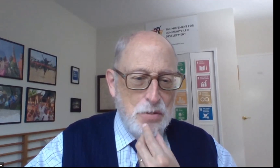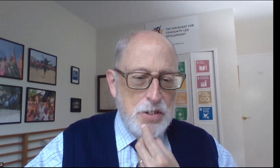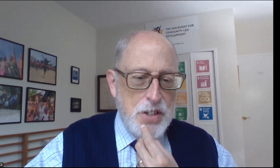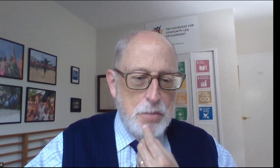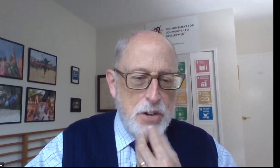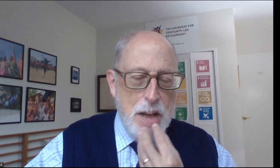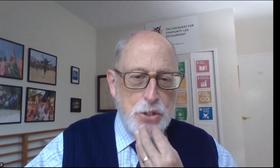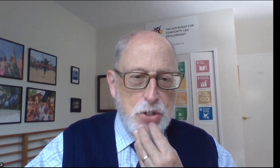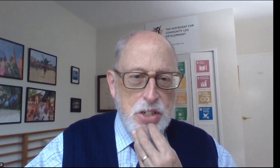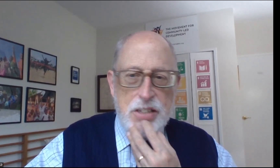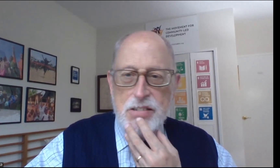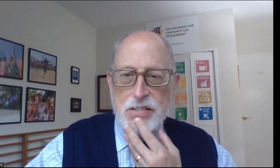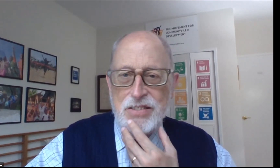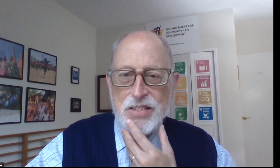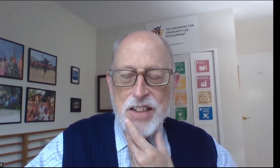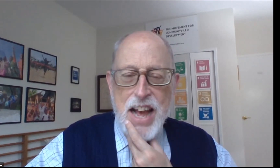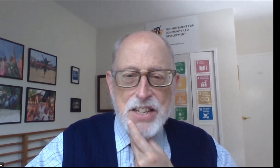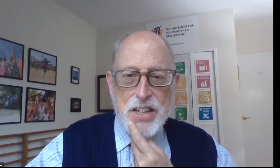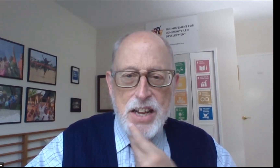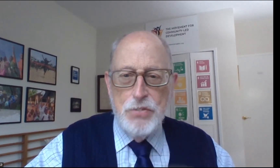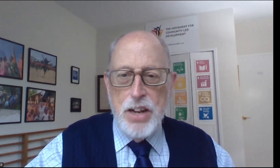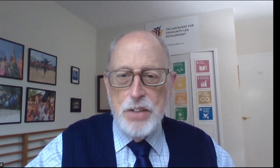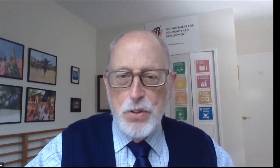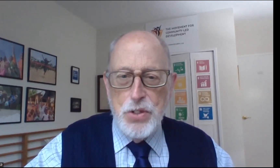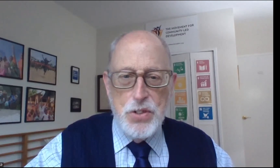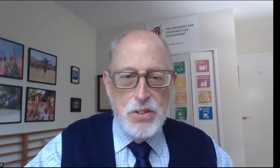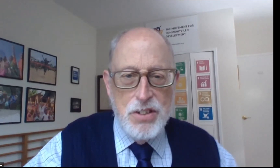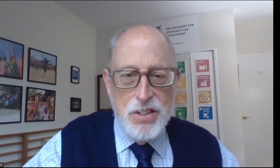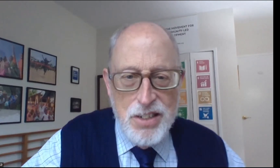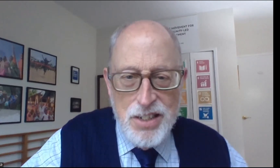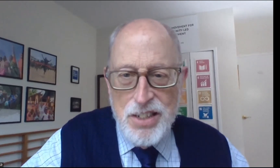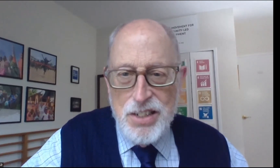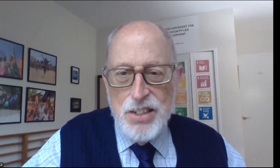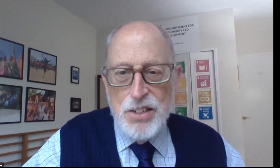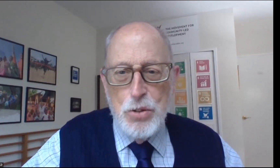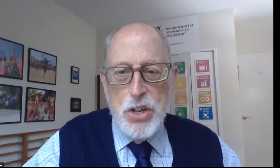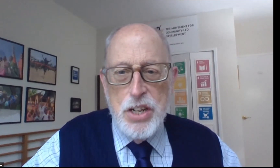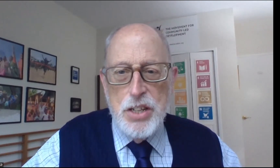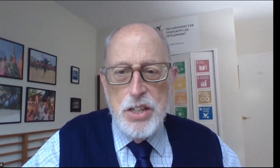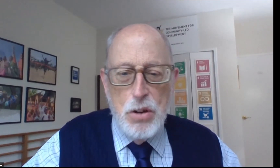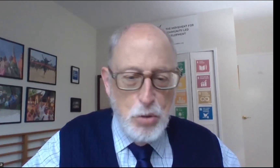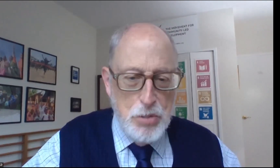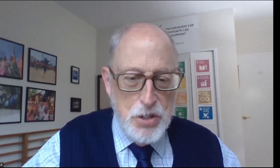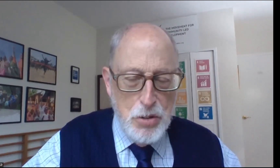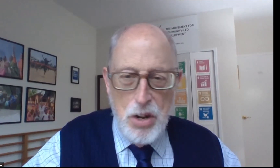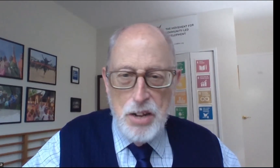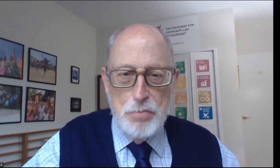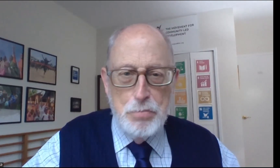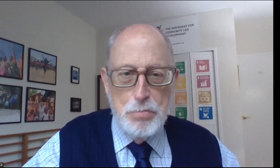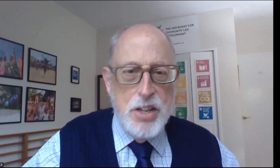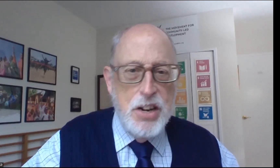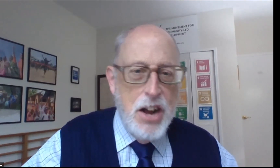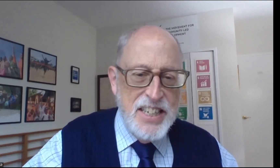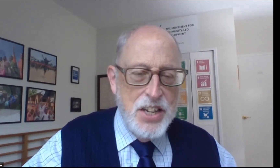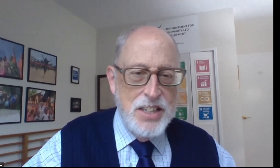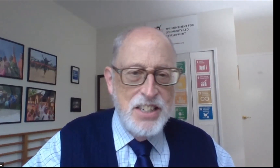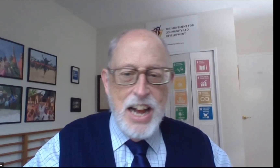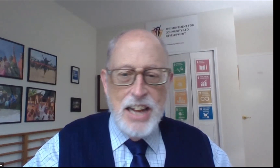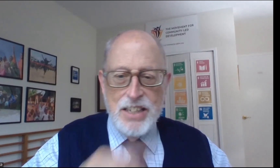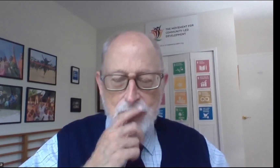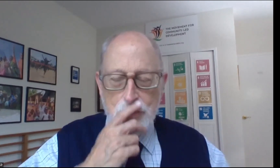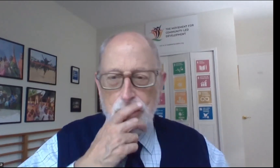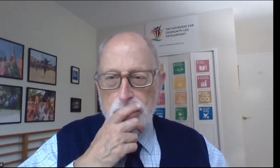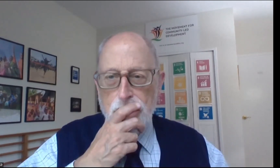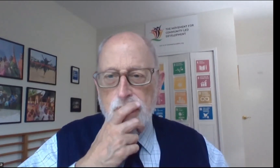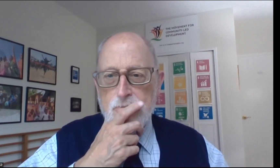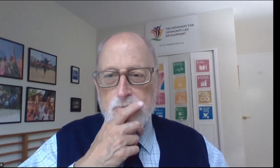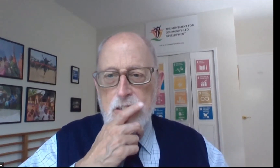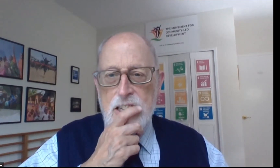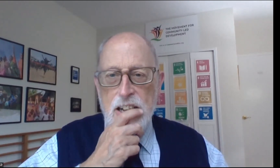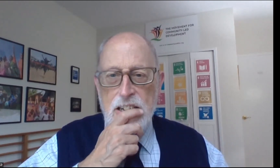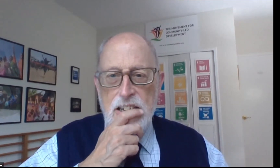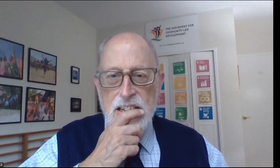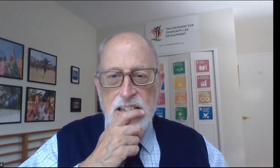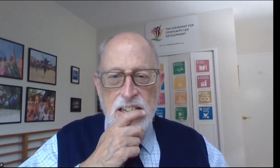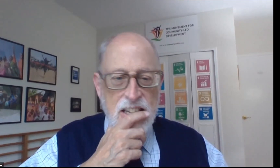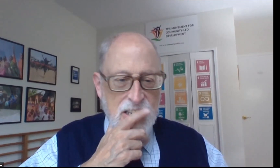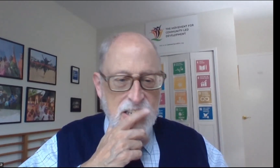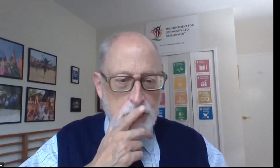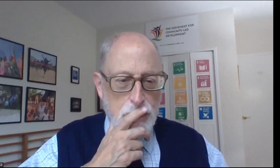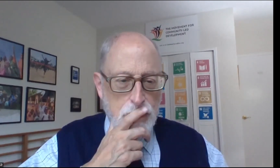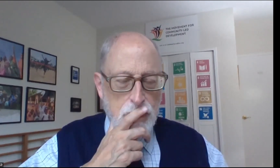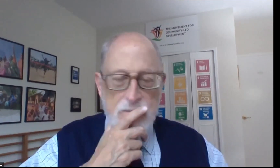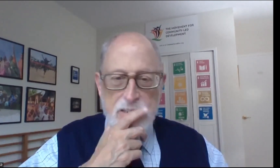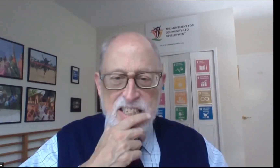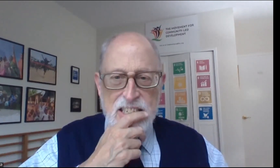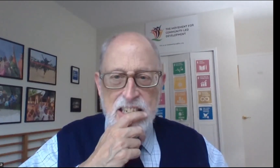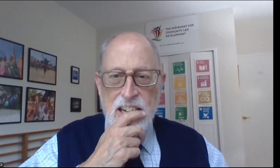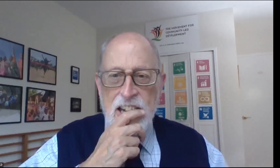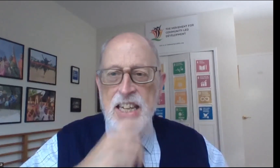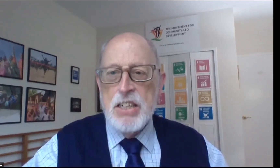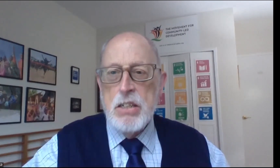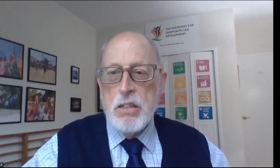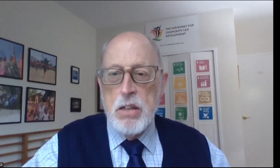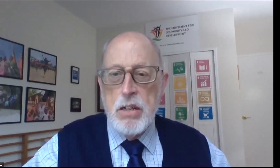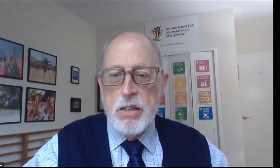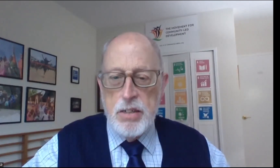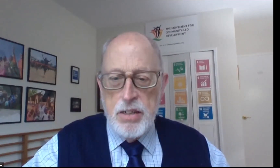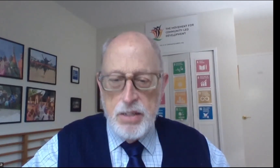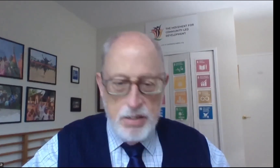So, Stair. Perhaps you could ask any Francophones who are in the wrong group to put their ideas in the chat.